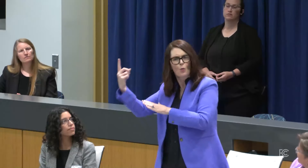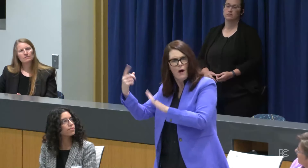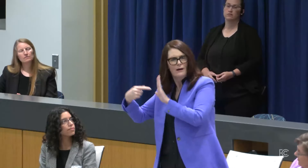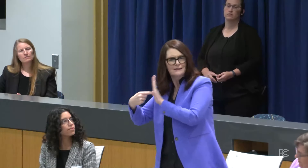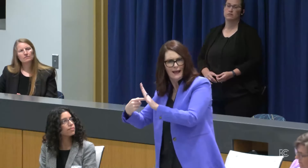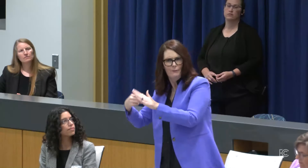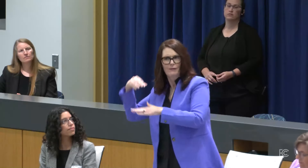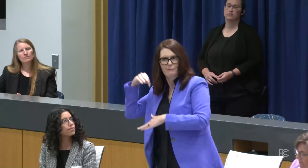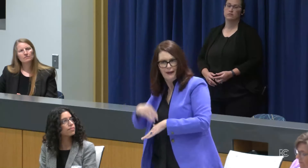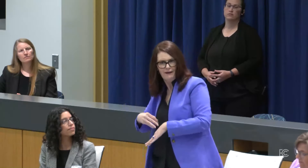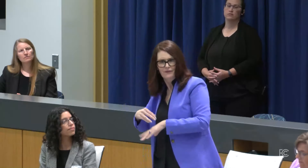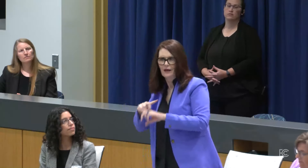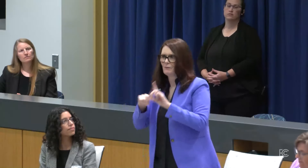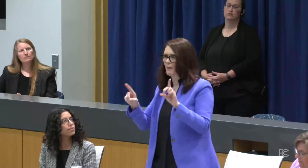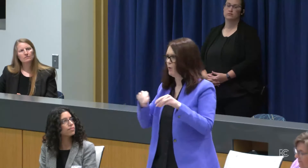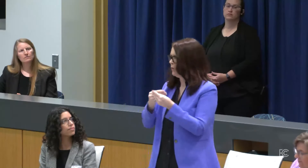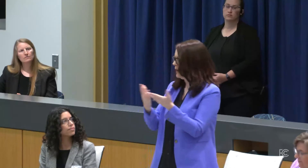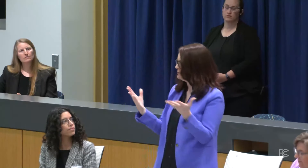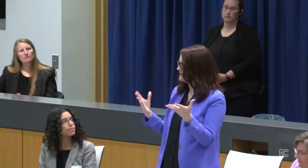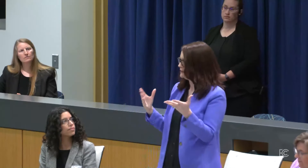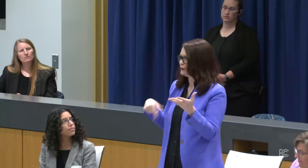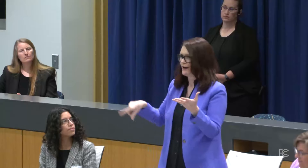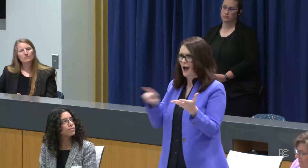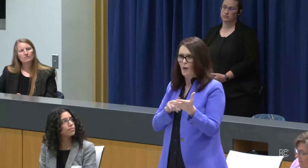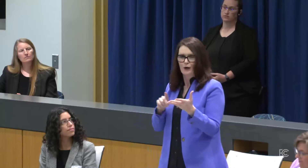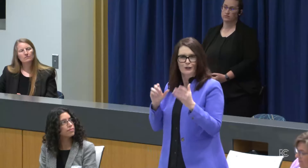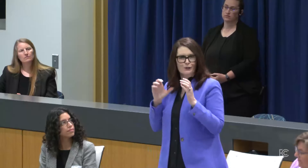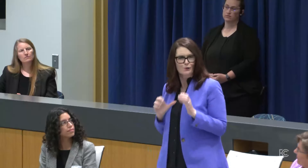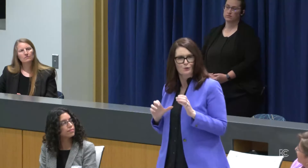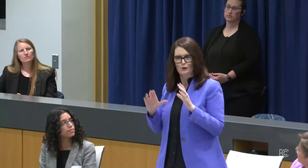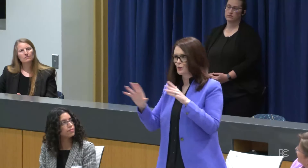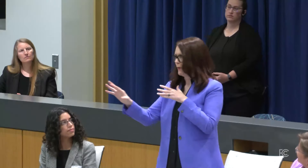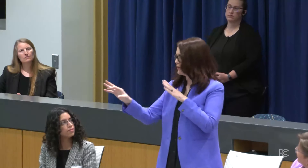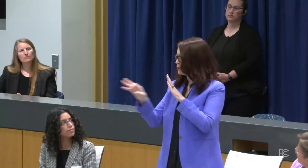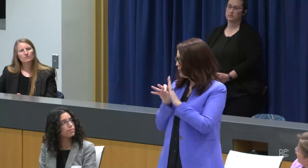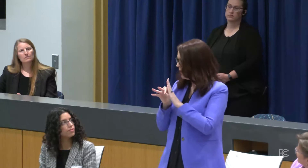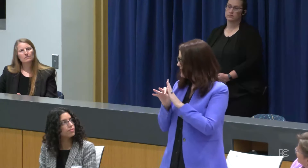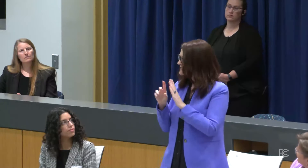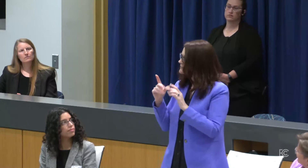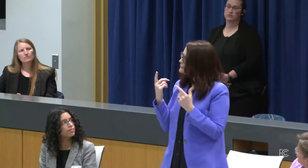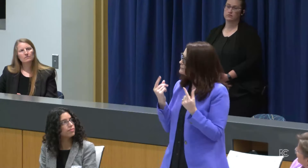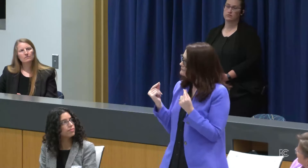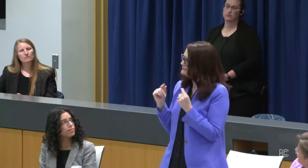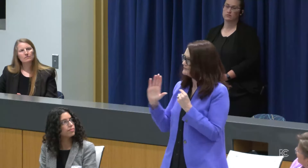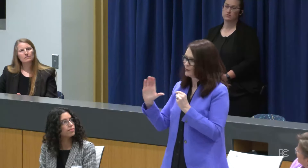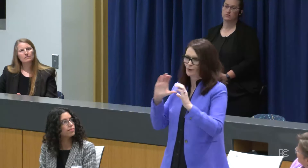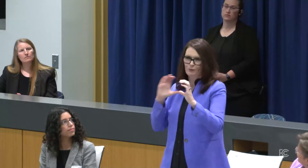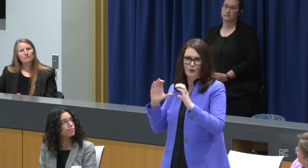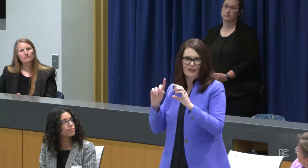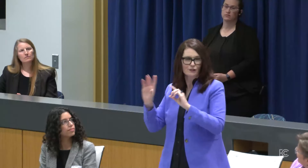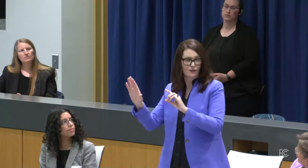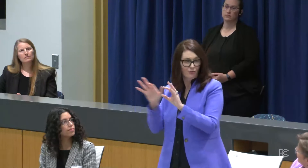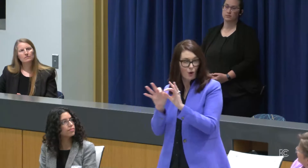TTYS AS A WAY TO REACH THE CUSTOMER SERVICE BUT NOT MANY PEOPLE ARE RELYING ON THAT. HOWEVER, THEY DO NEED ACCESS TO GOVERNMENT SERVICE,